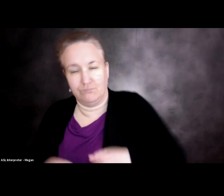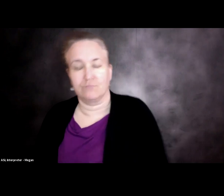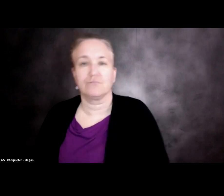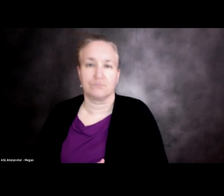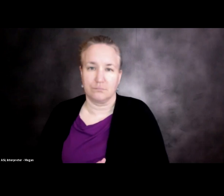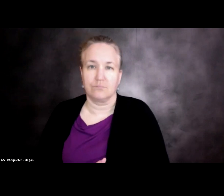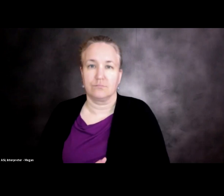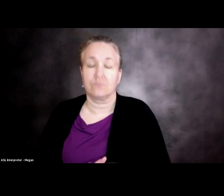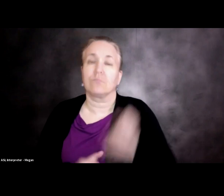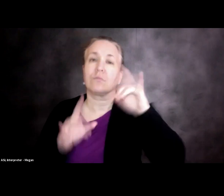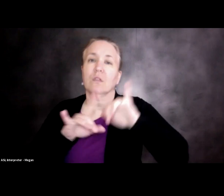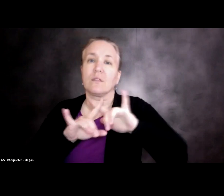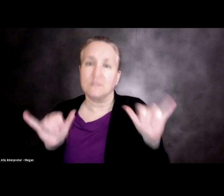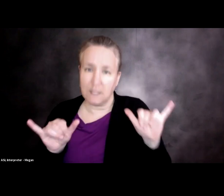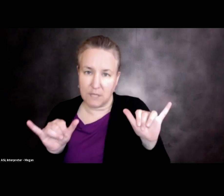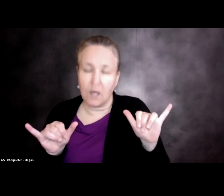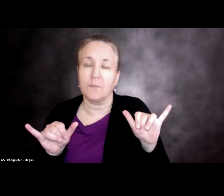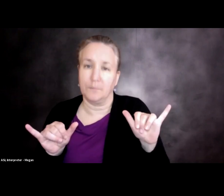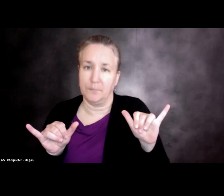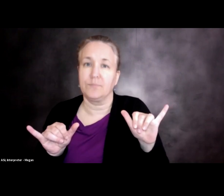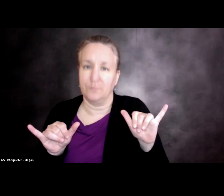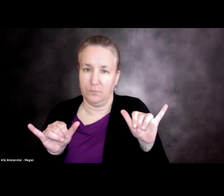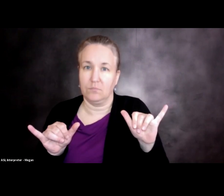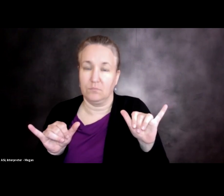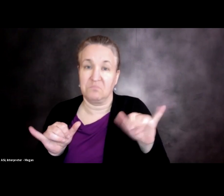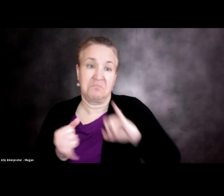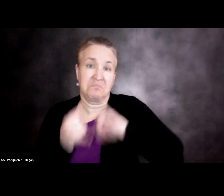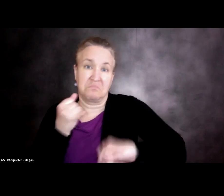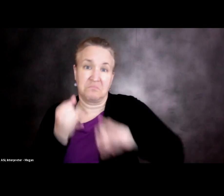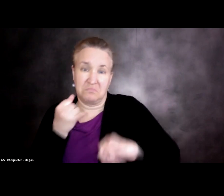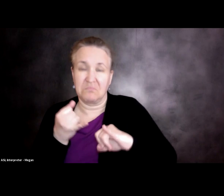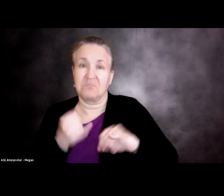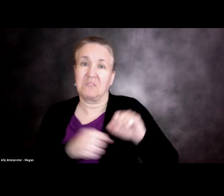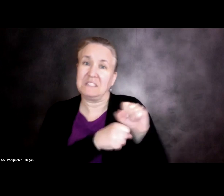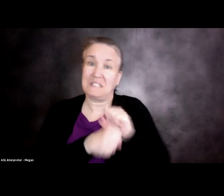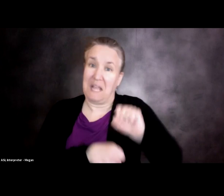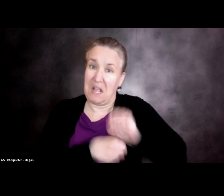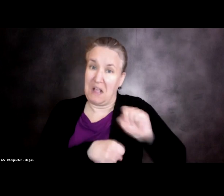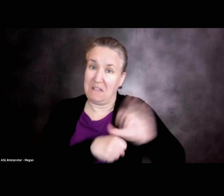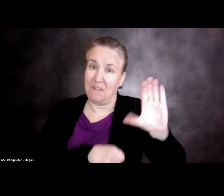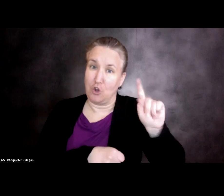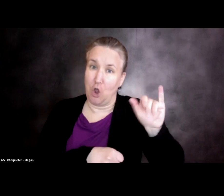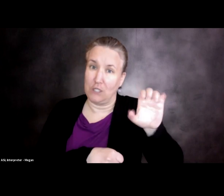At the same time, the last slave labor based colonies in the Western hemisphere